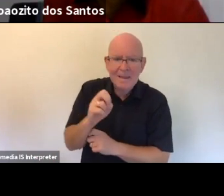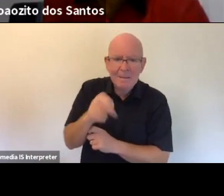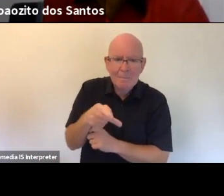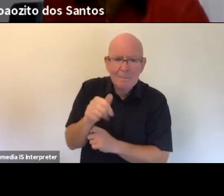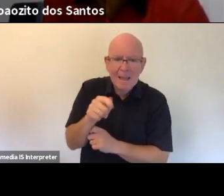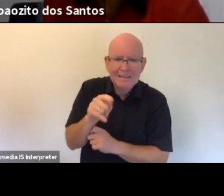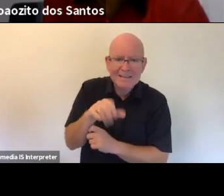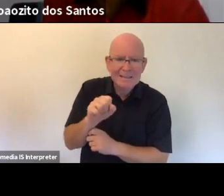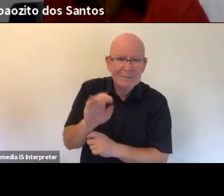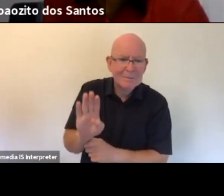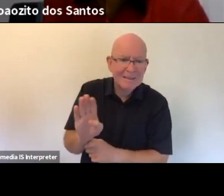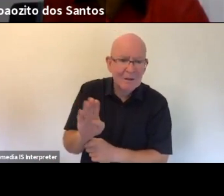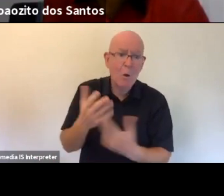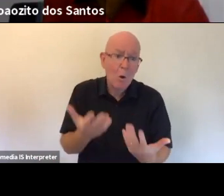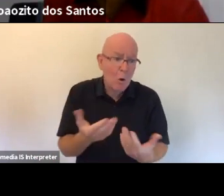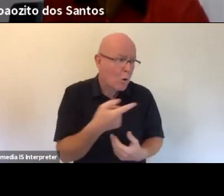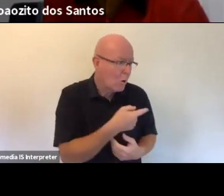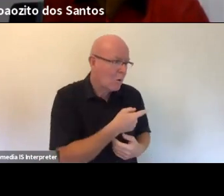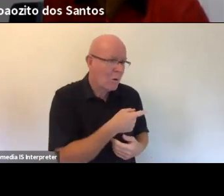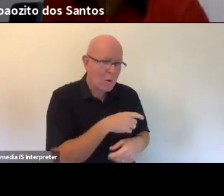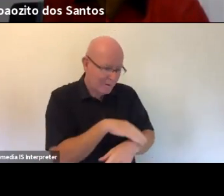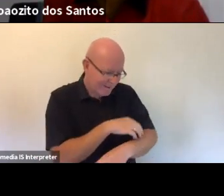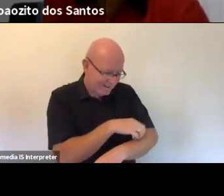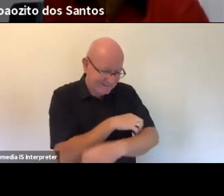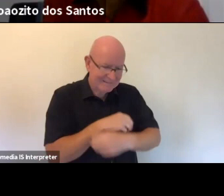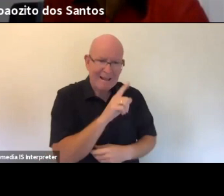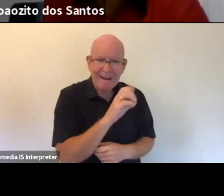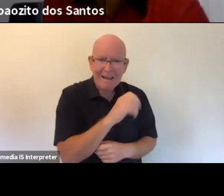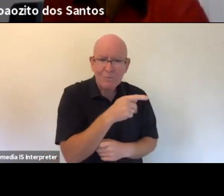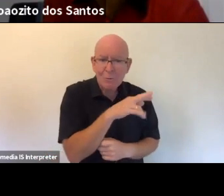The people with disability or those with HIV, or those with hepatitis,